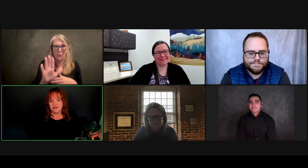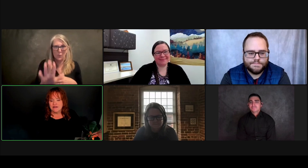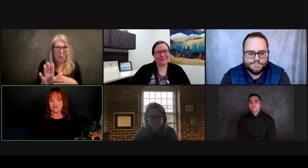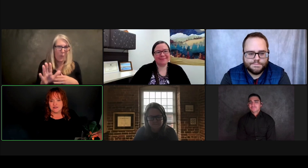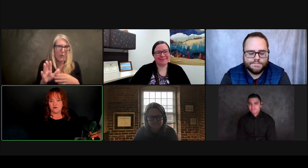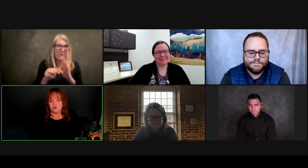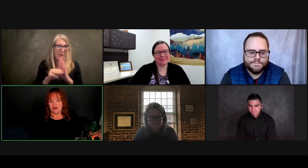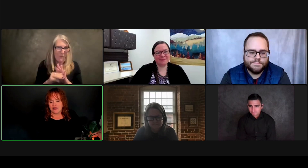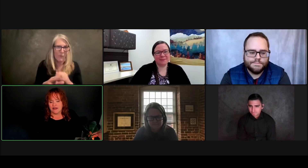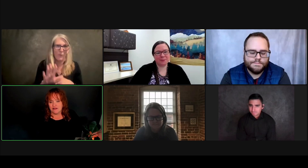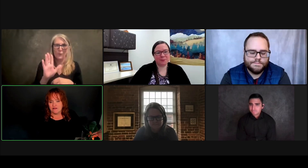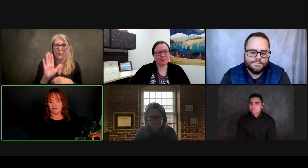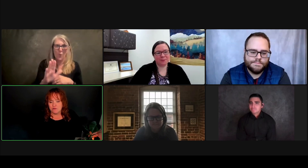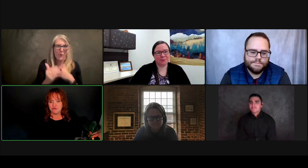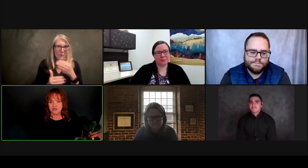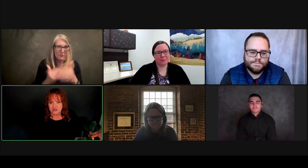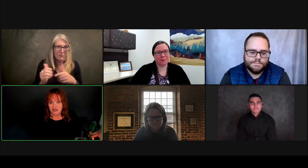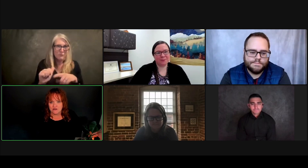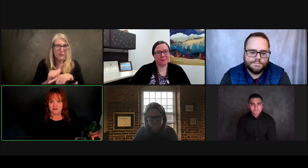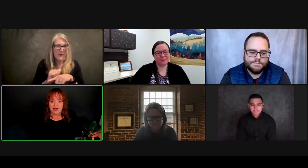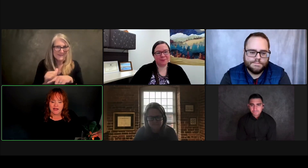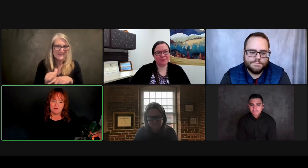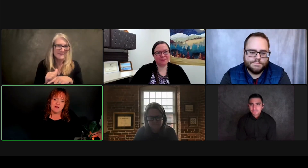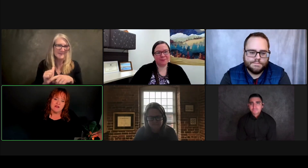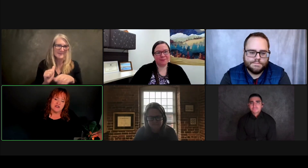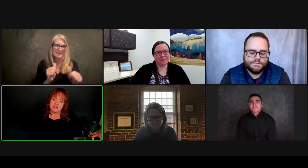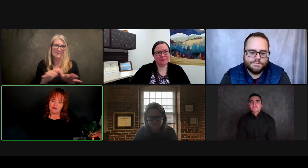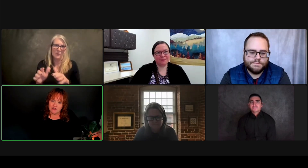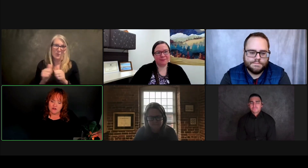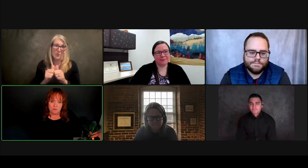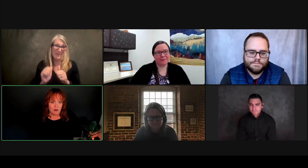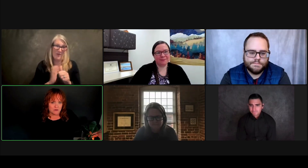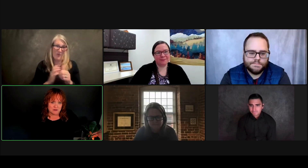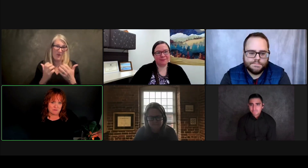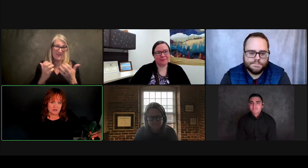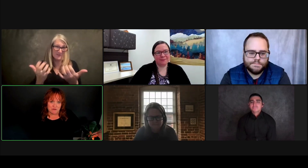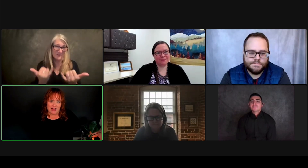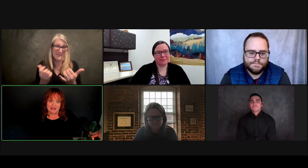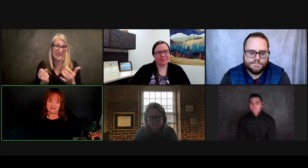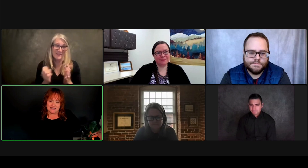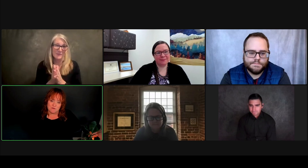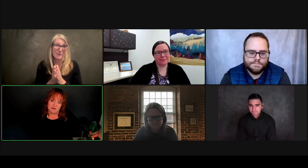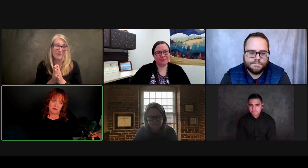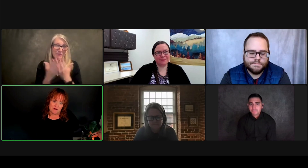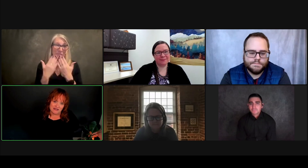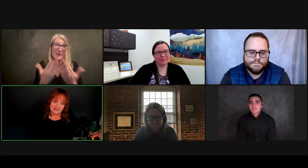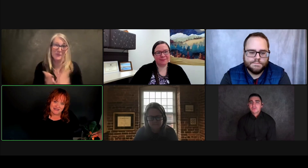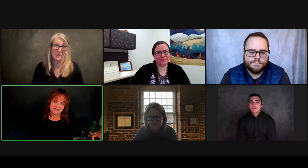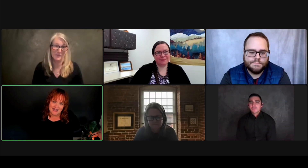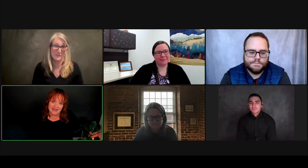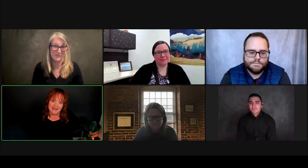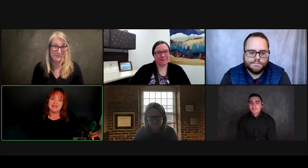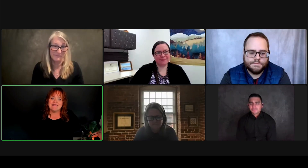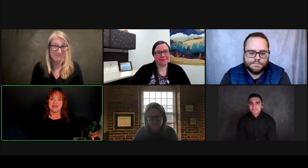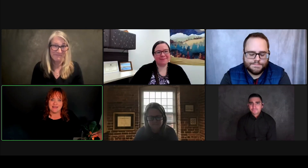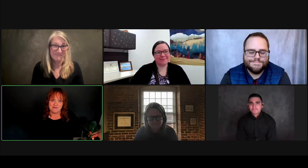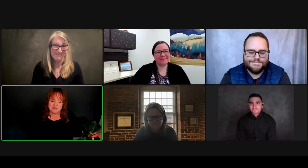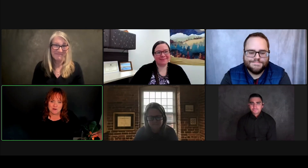So I appreciate your time sharing your models and best practices with our audience today. Thank you so much.